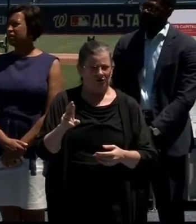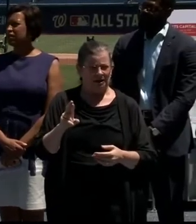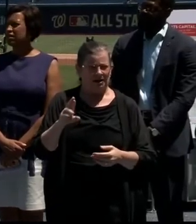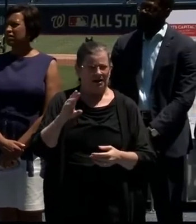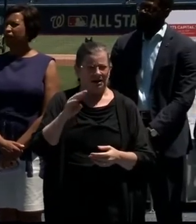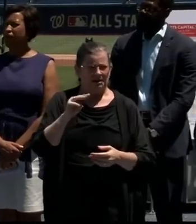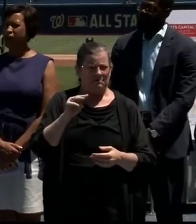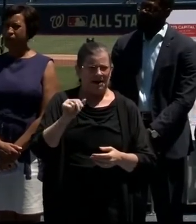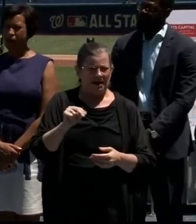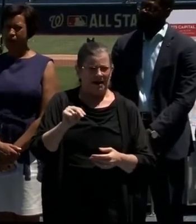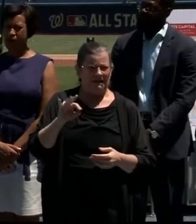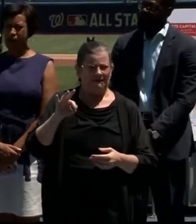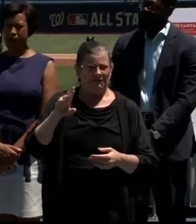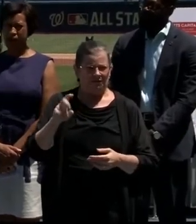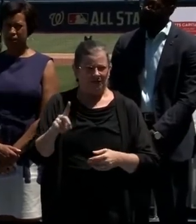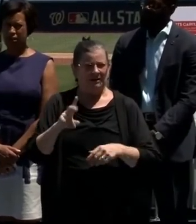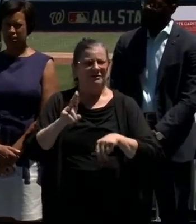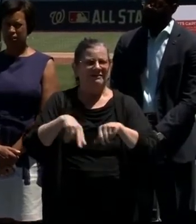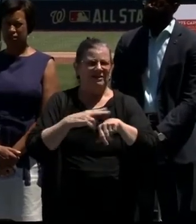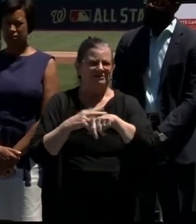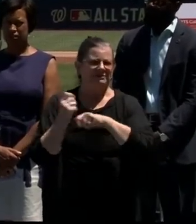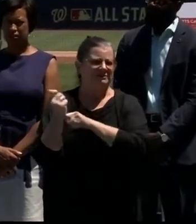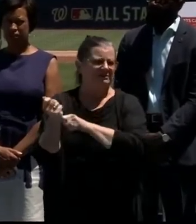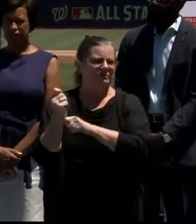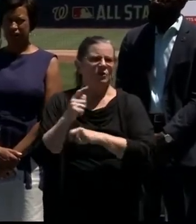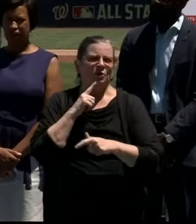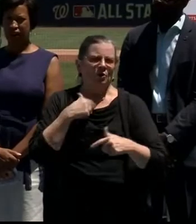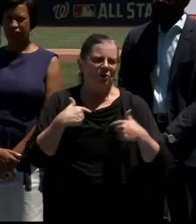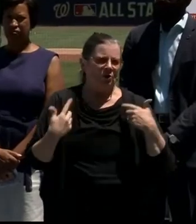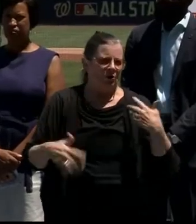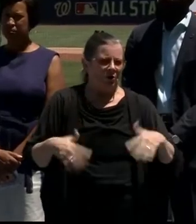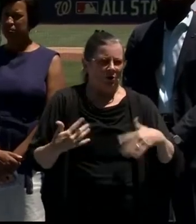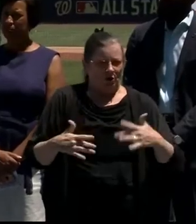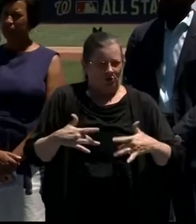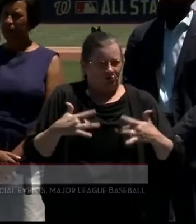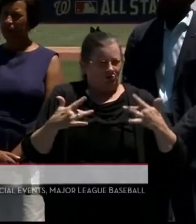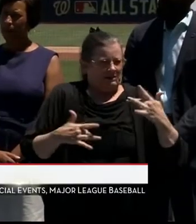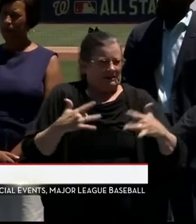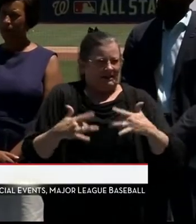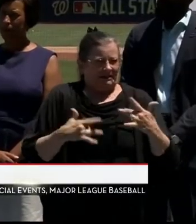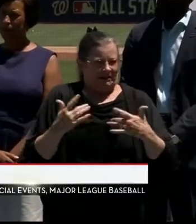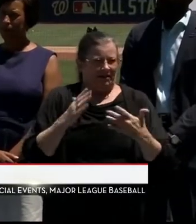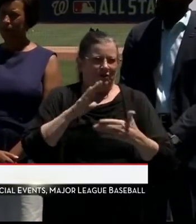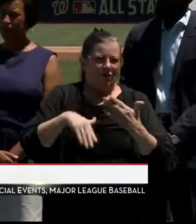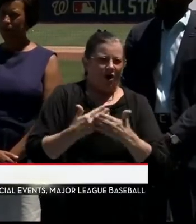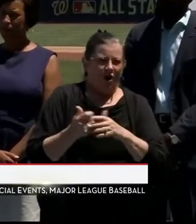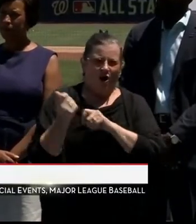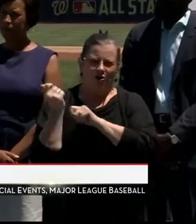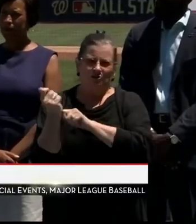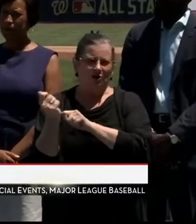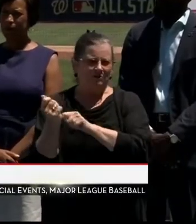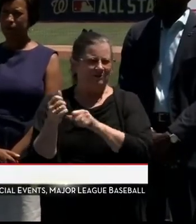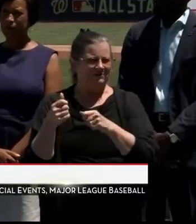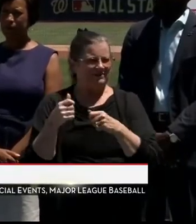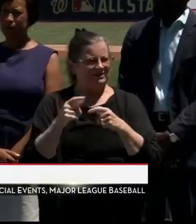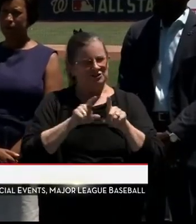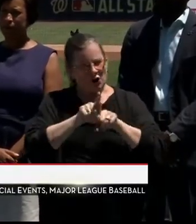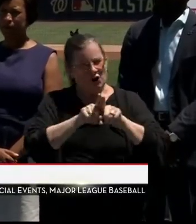THRILLED TO BE HOSTING THE 89TH ALL-STAR GAME HERE IN NATIONALS PARK AS WELL AS A ROBUST SCHEDULE OF EVENTS IN AND AROUND